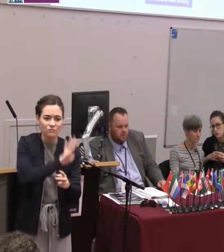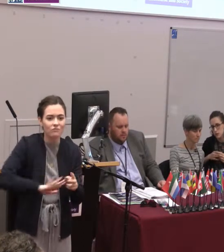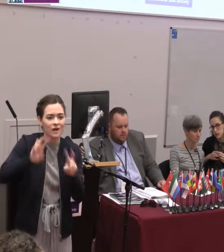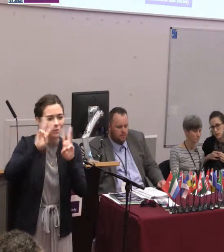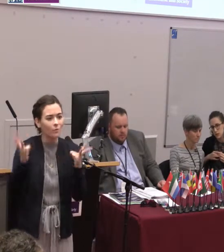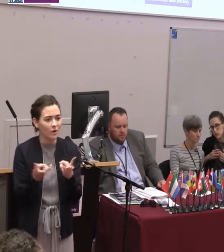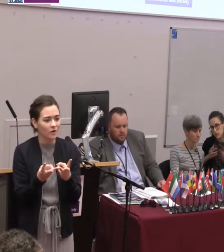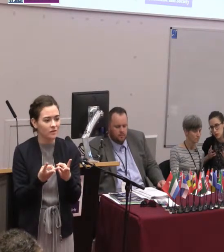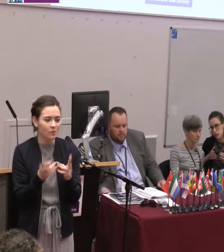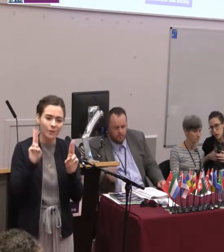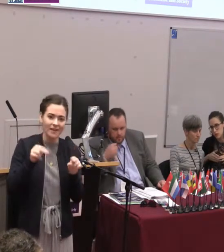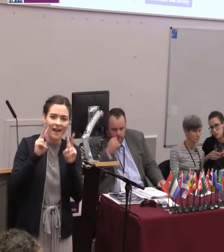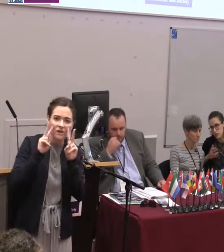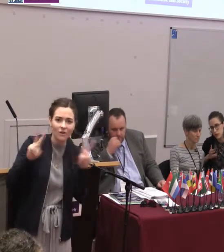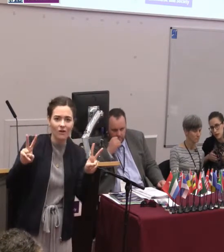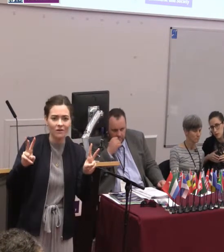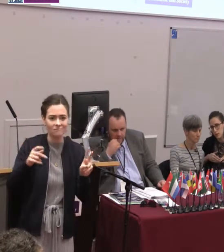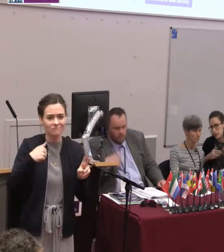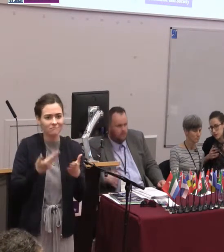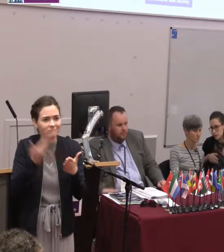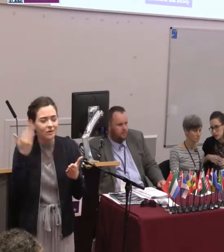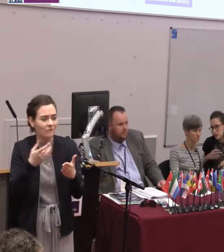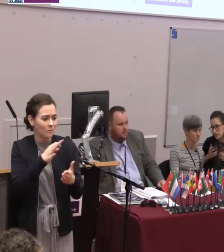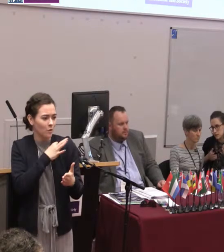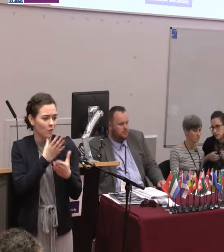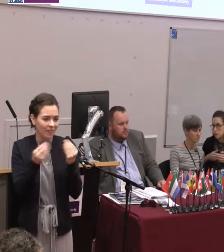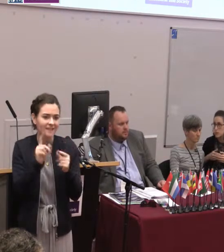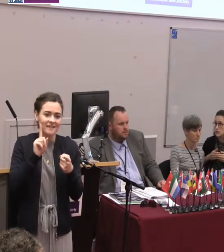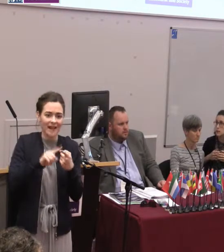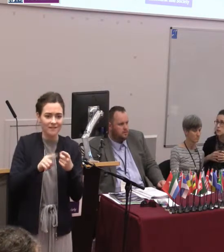We can learn from the good things and from the mistakes.